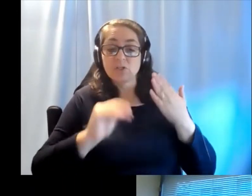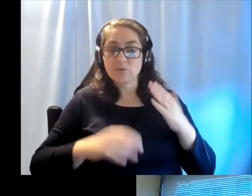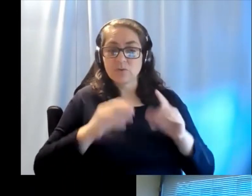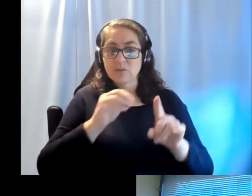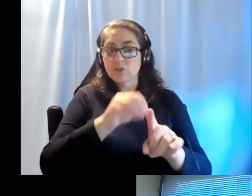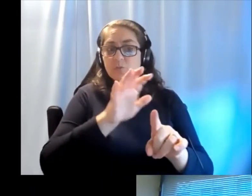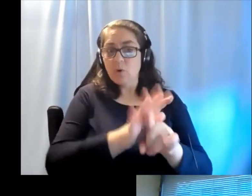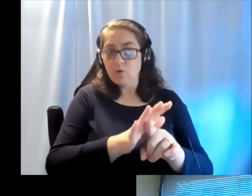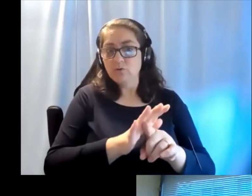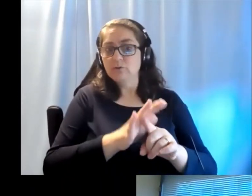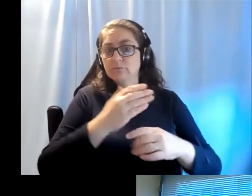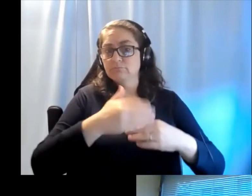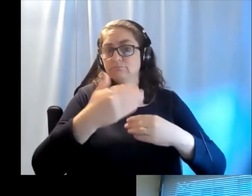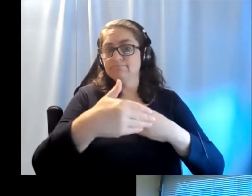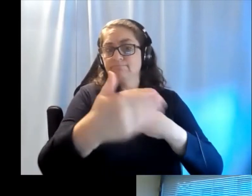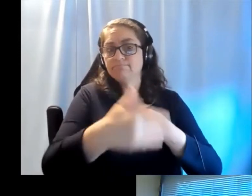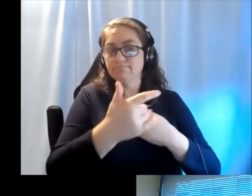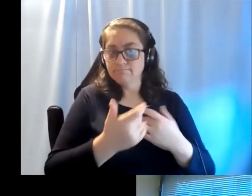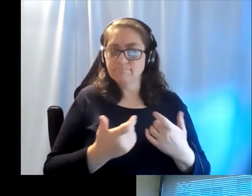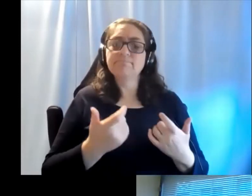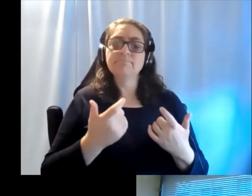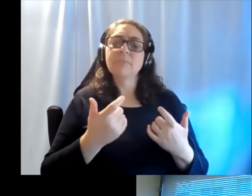more than 15 minutes aday.